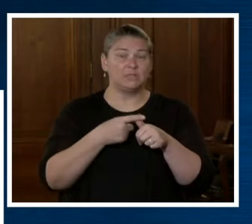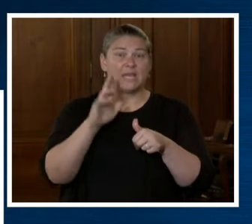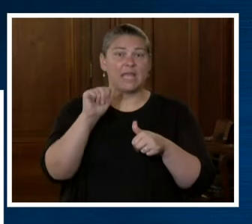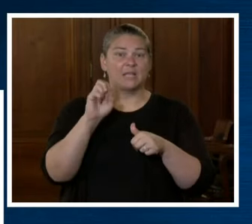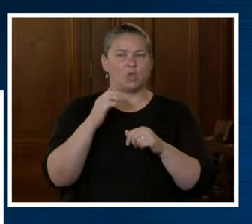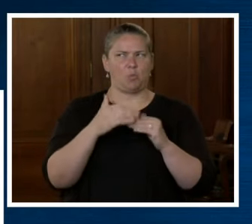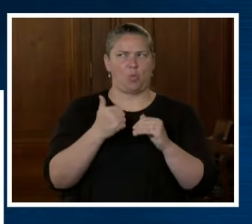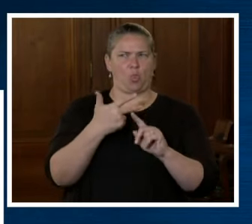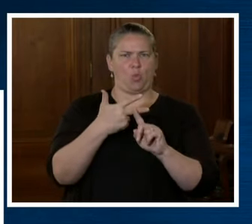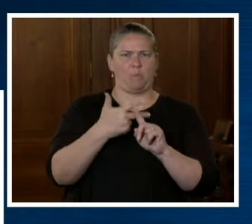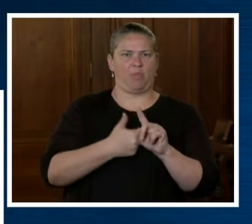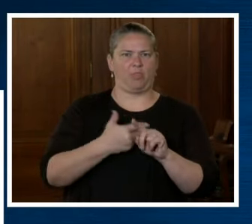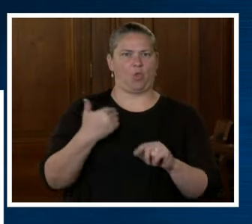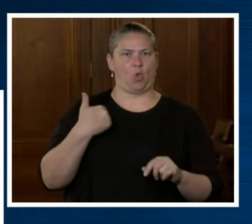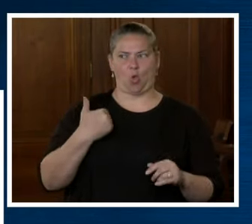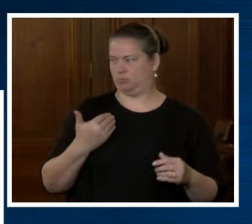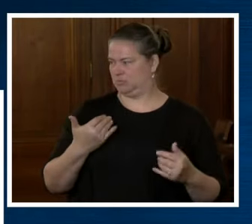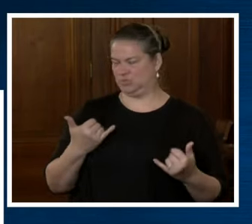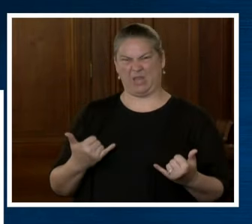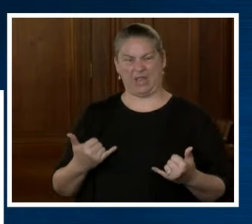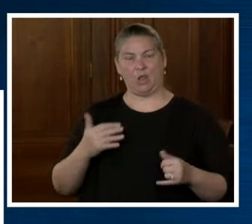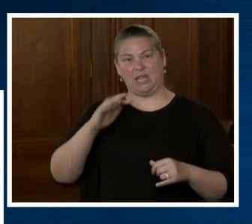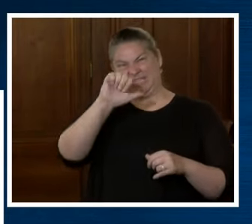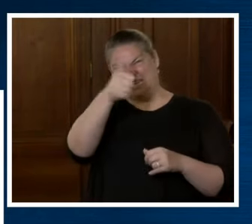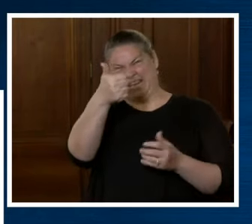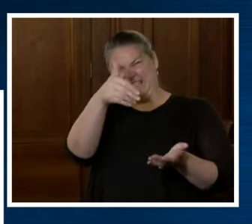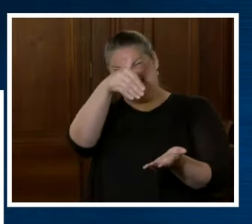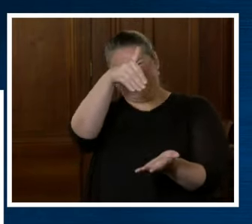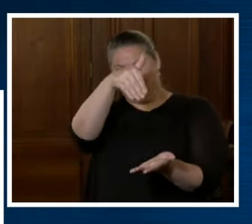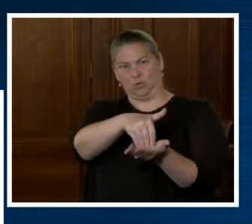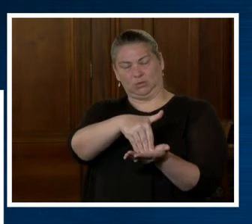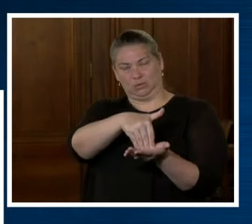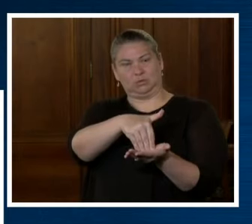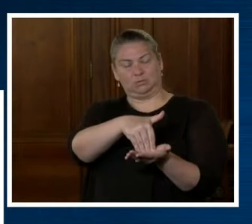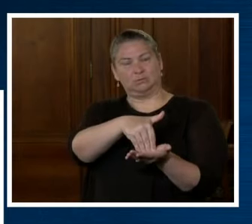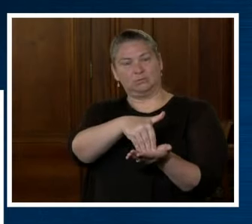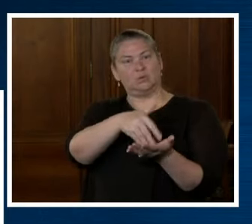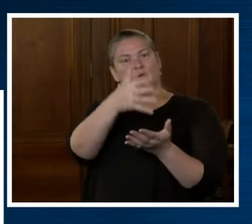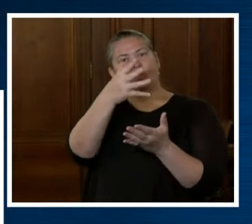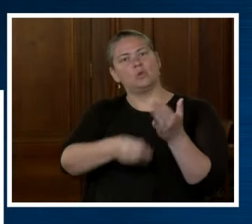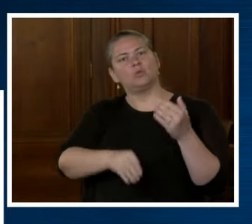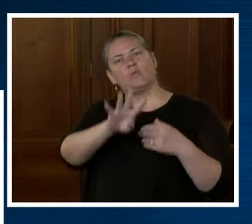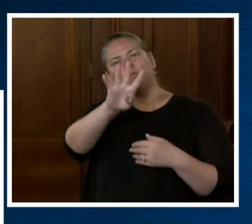THAT CERTAINLY WAS DEVASTATING THERE.